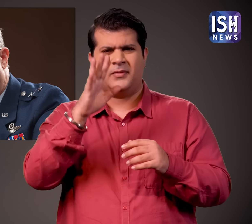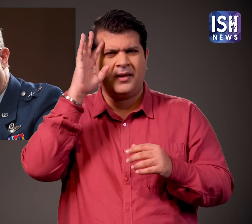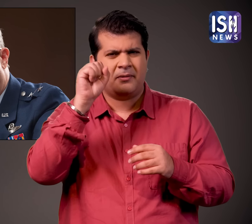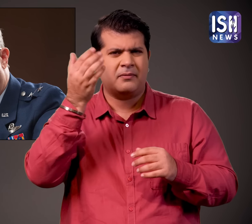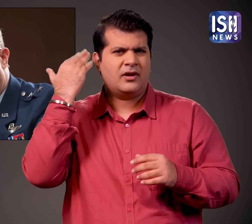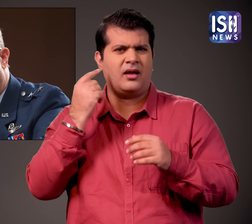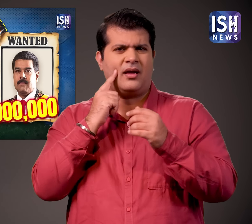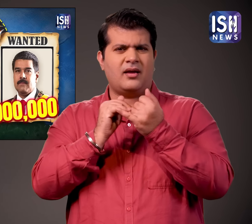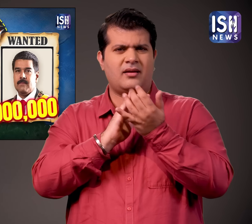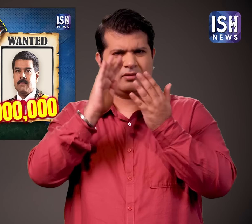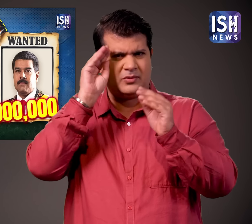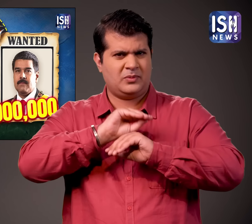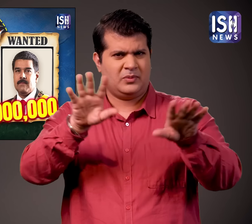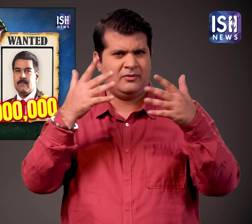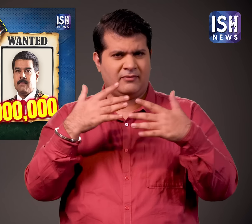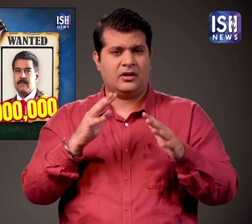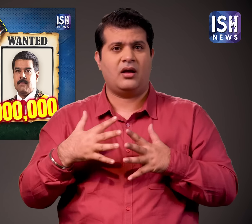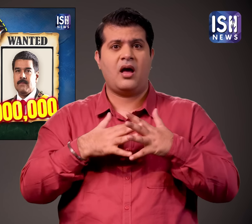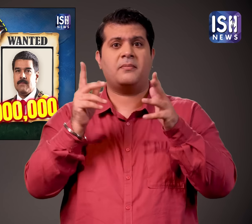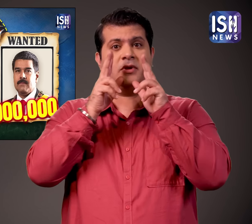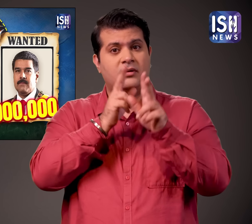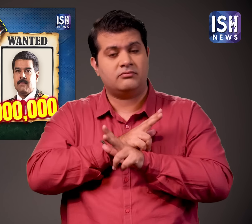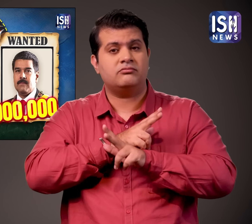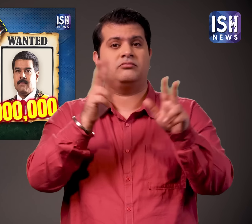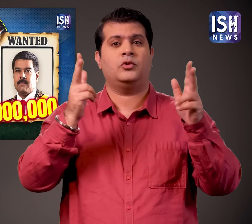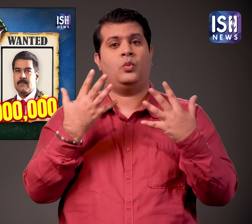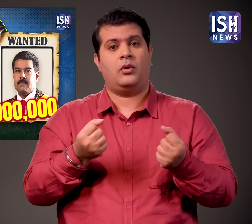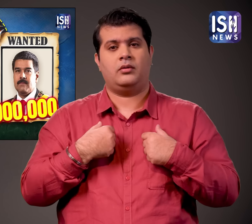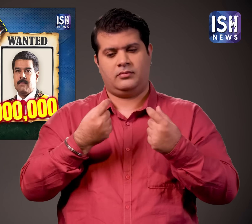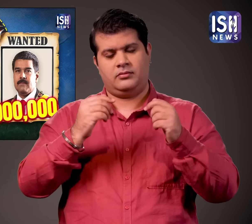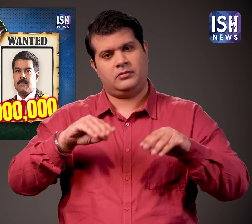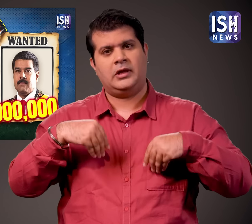You might recall, earlier, ISH News had reported that the U.S. had announced a reward of